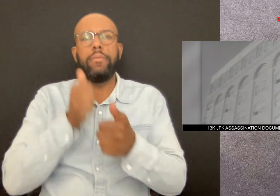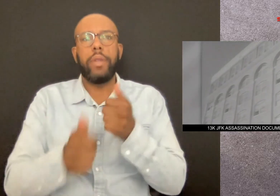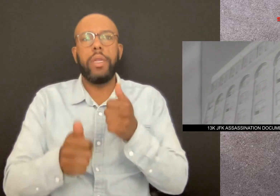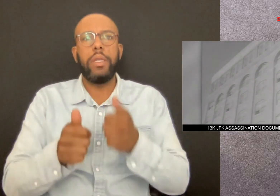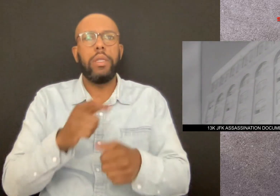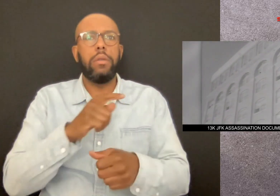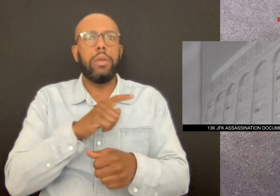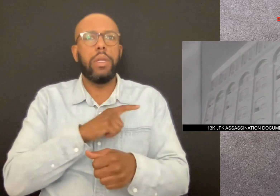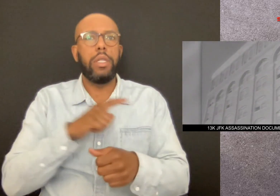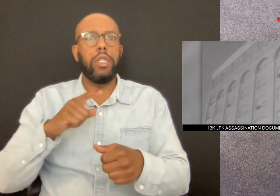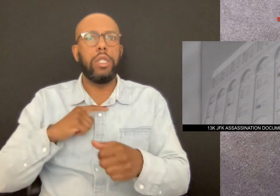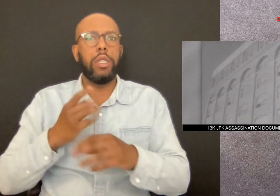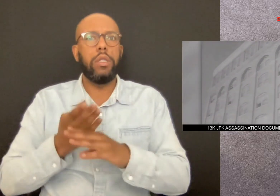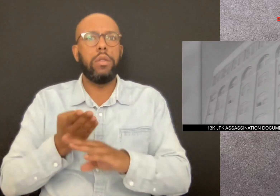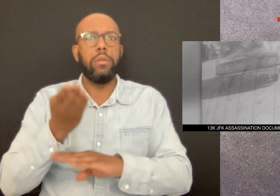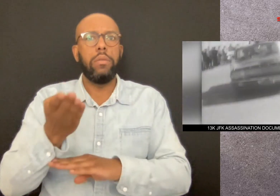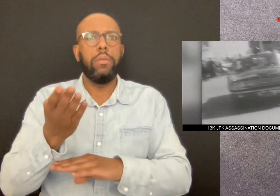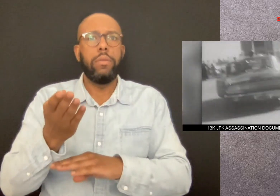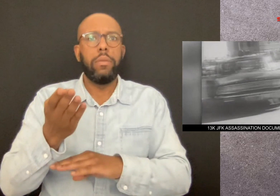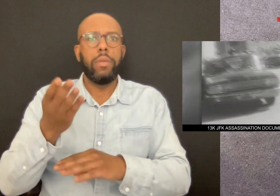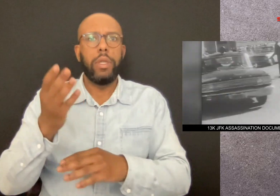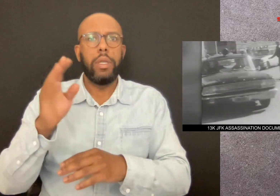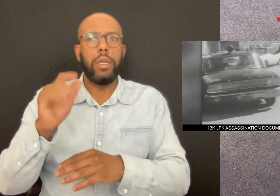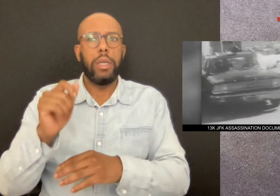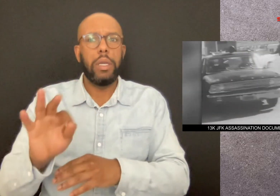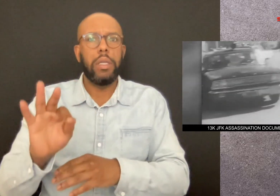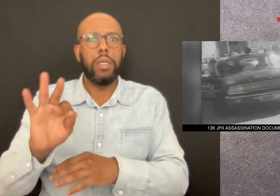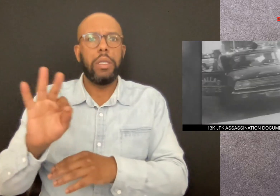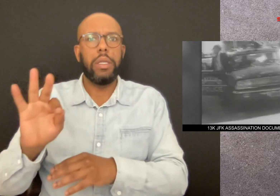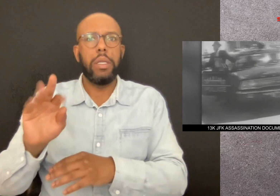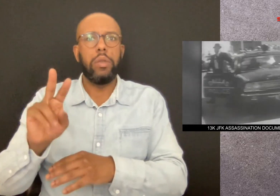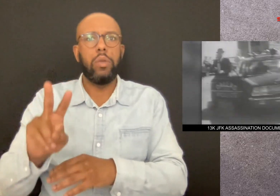Congress passed legislation in 1992 requiring the